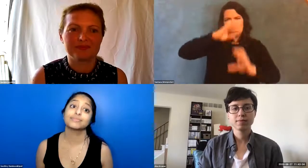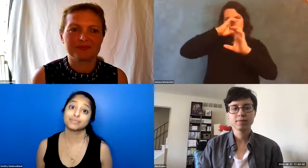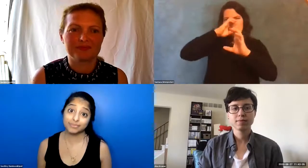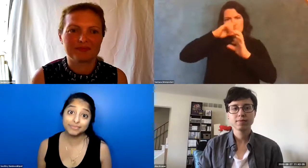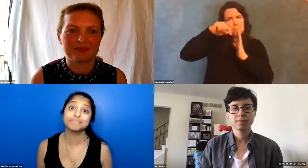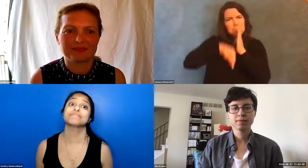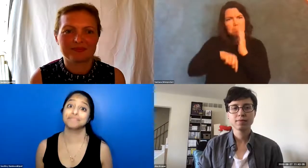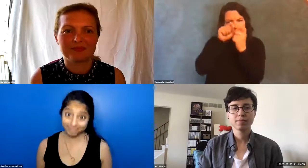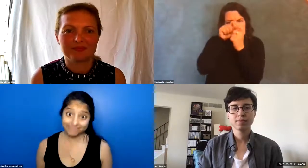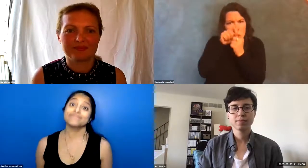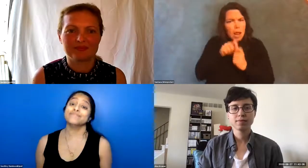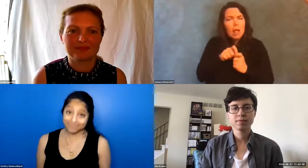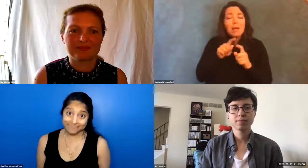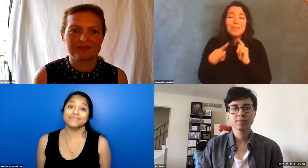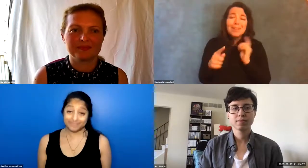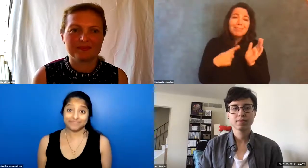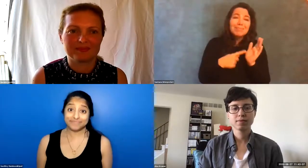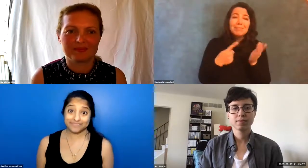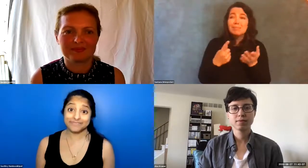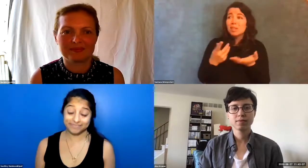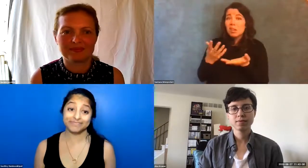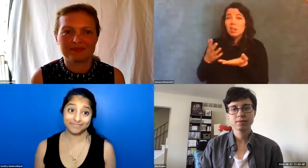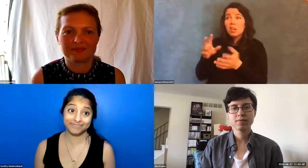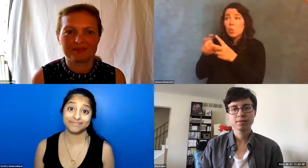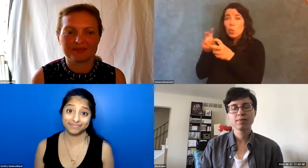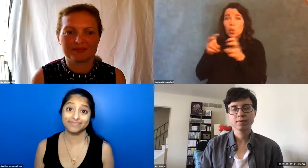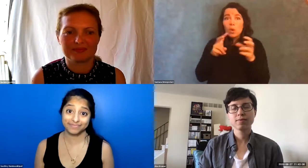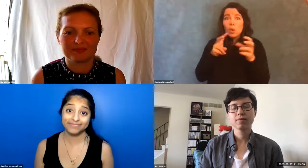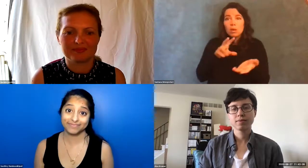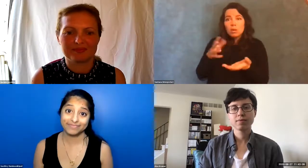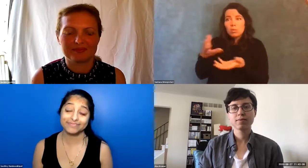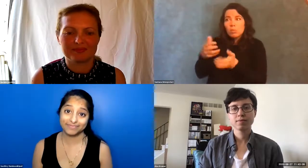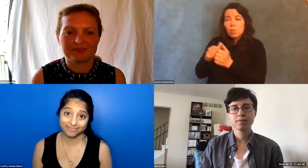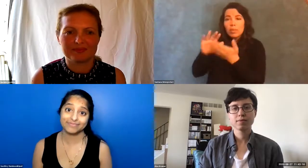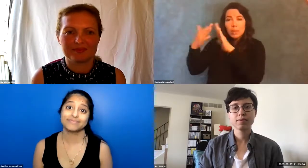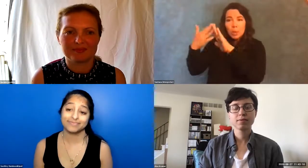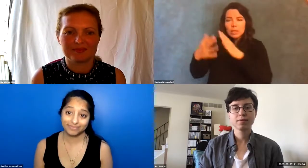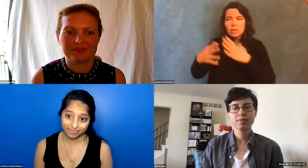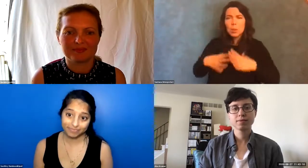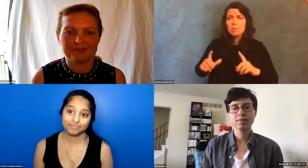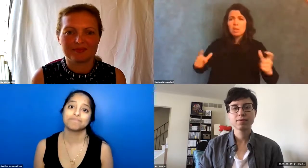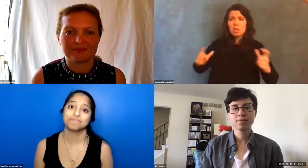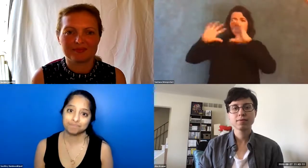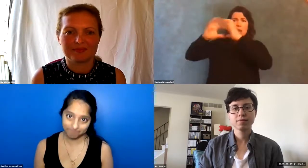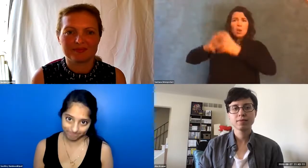it's quite important not to be too categorical and especially smaller more marginalized language